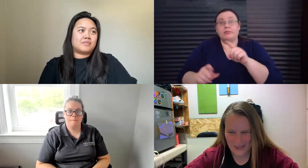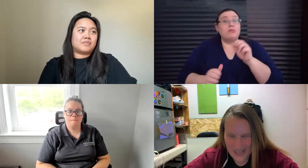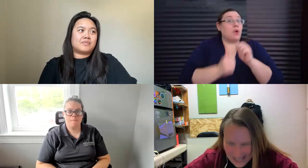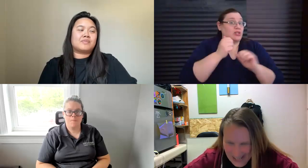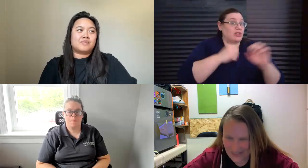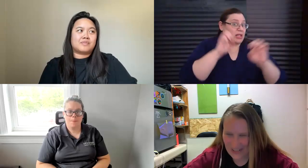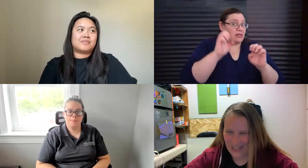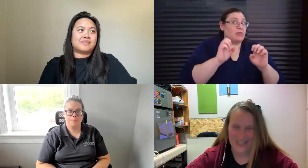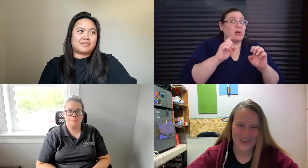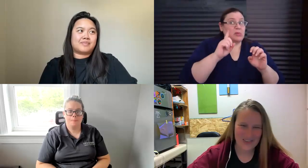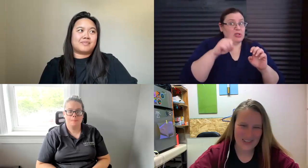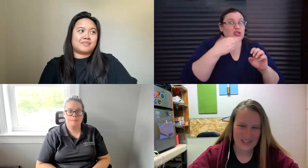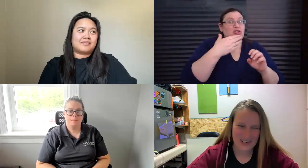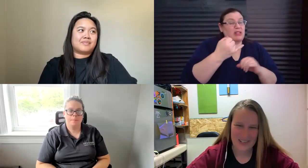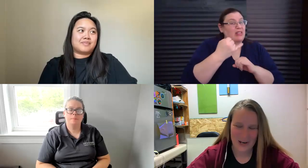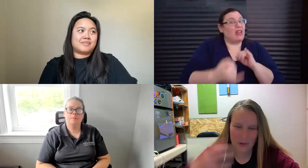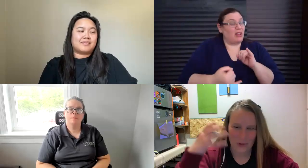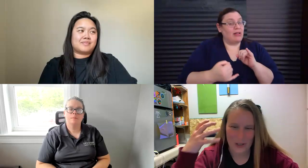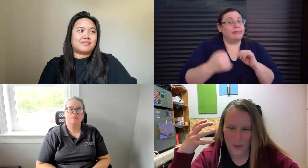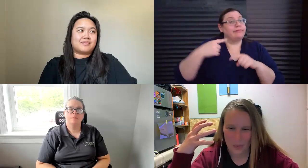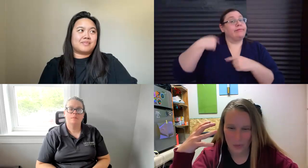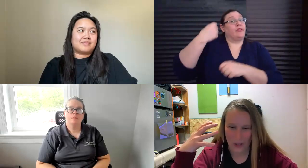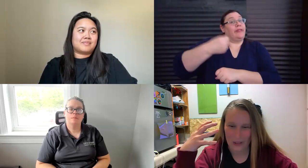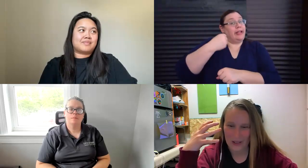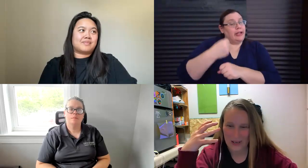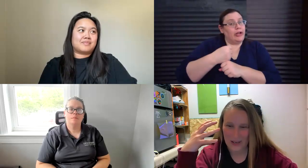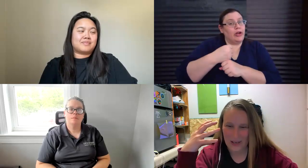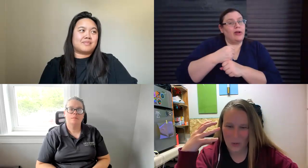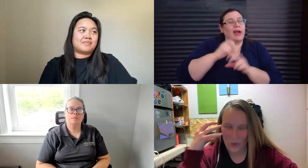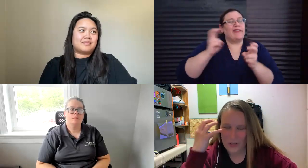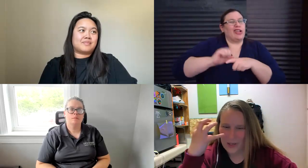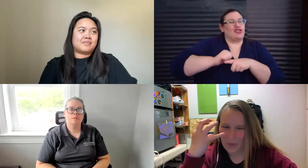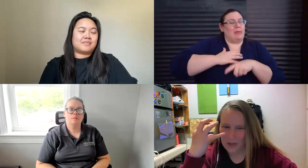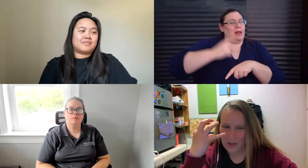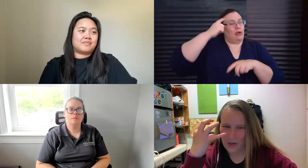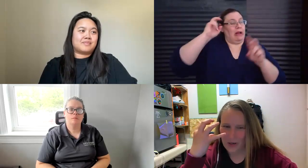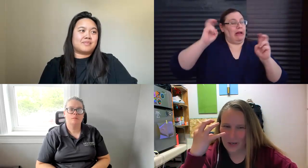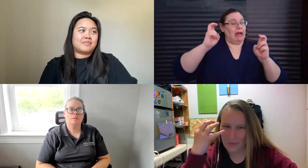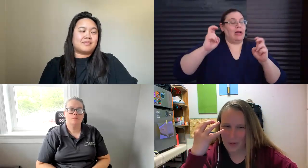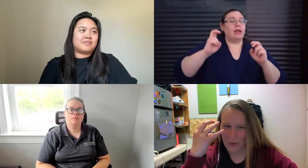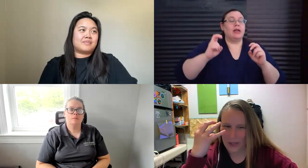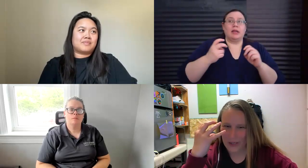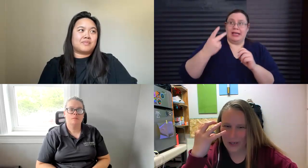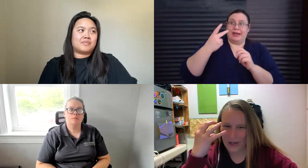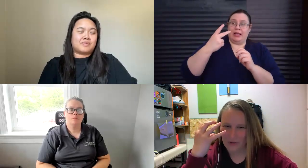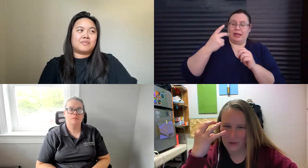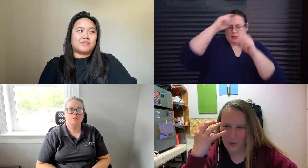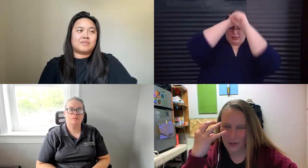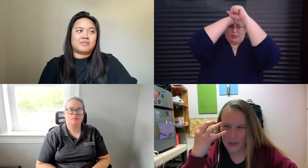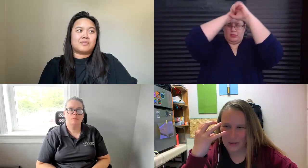Over the years I've trained my brain when I see a picture in my brain, I've trained